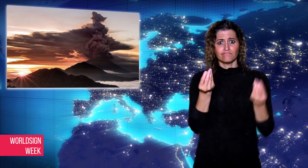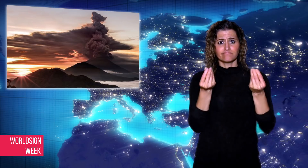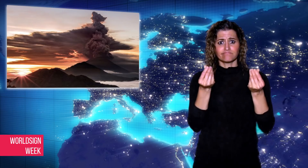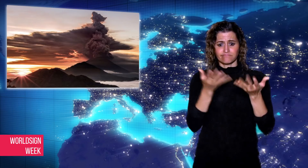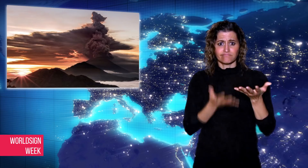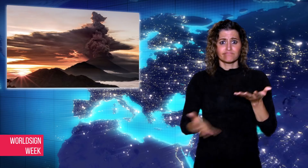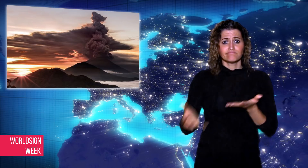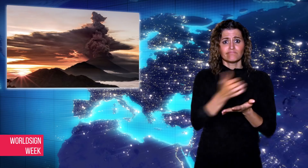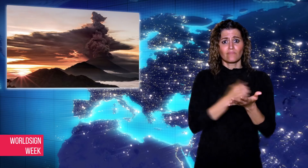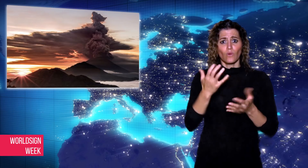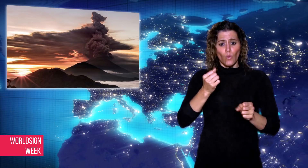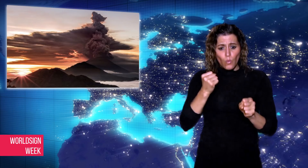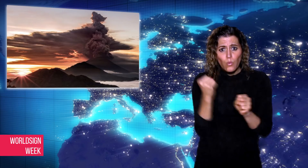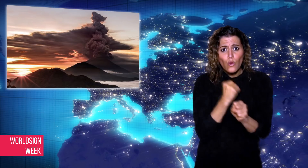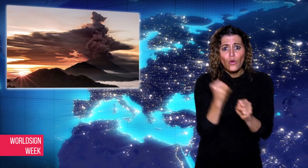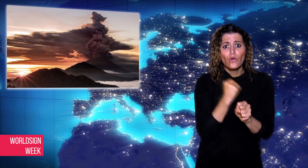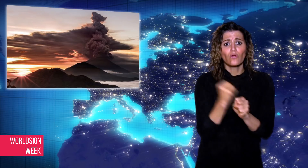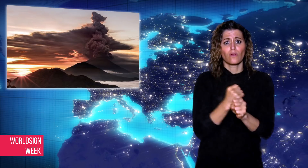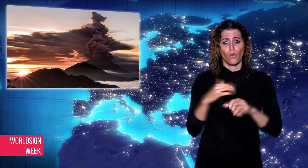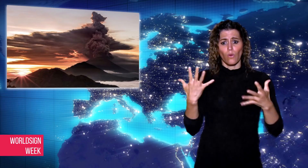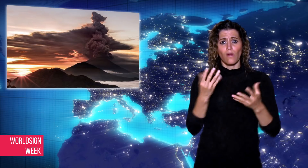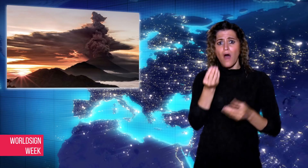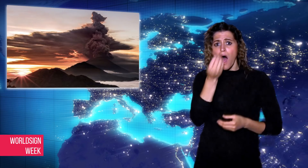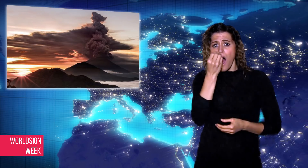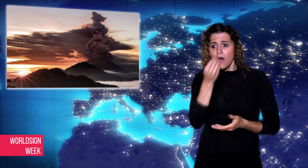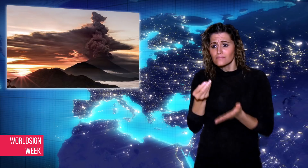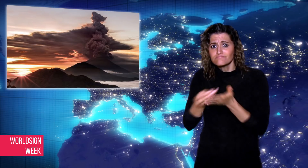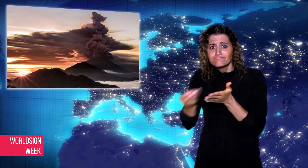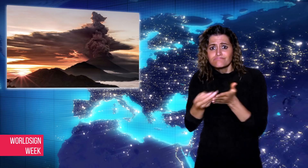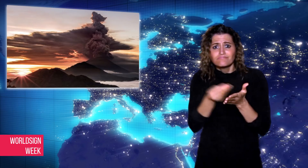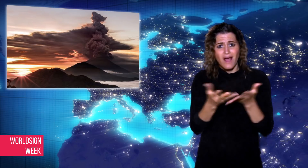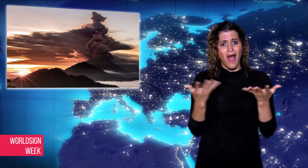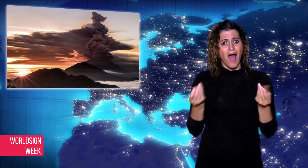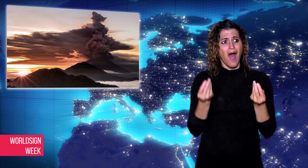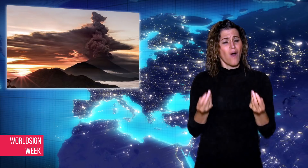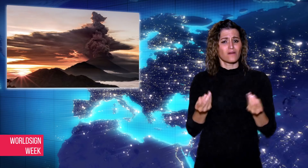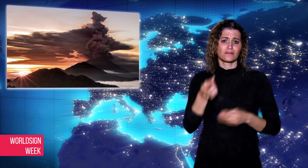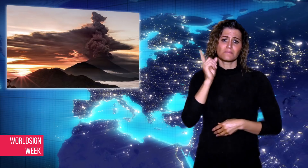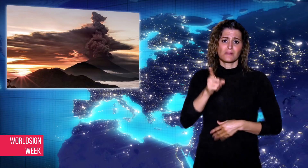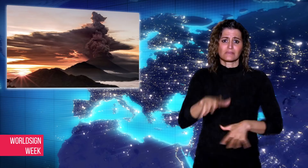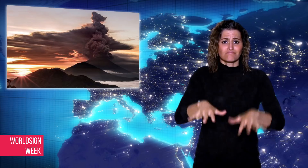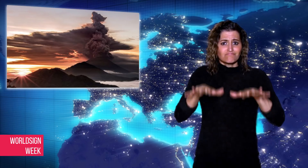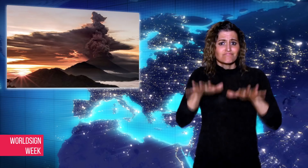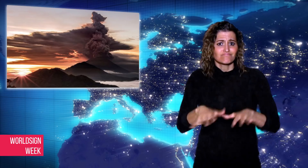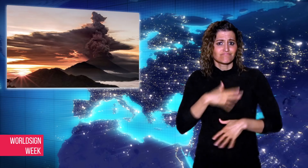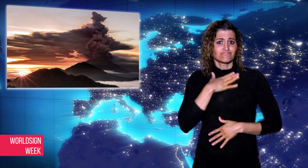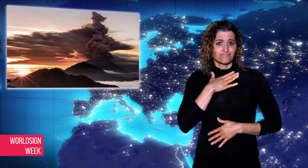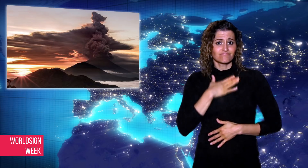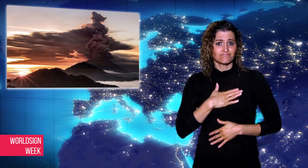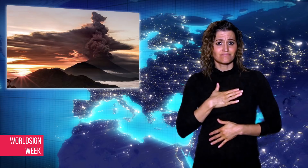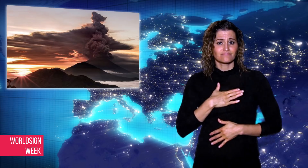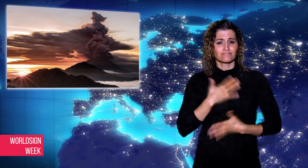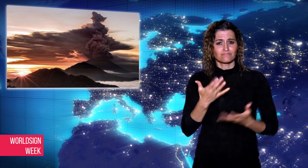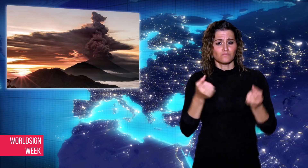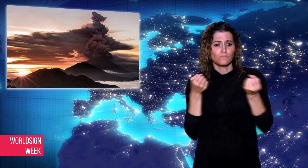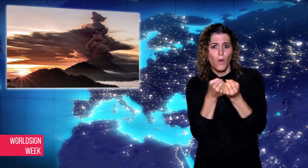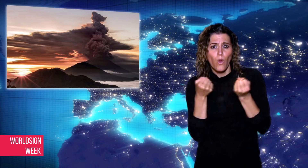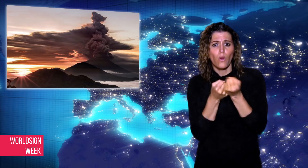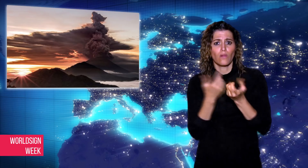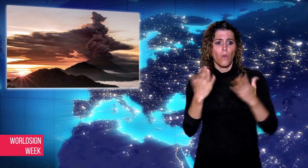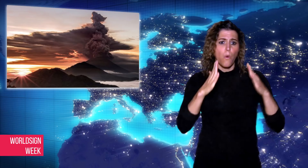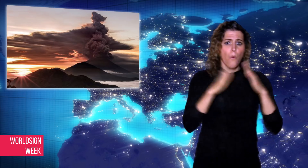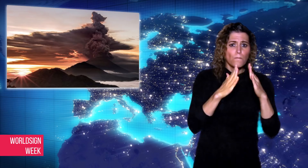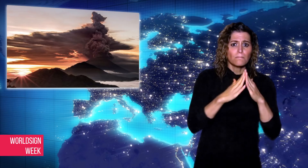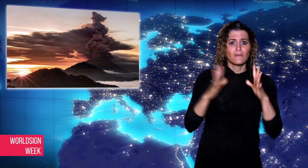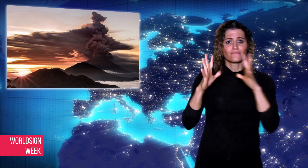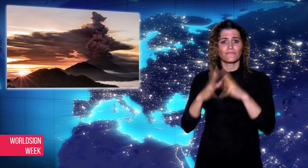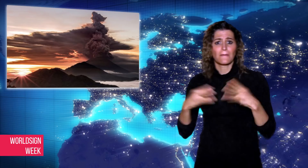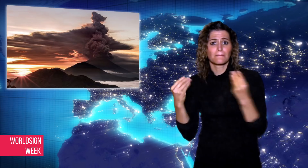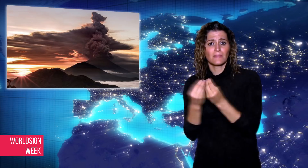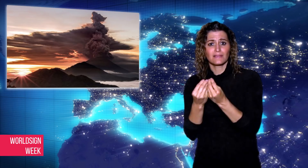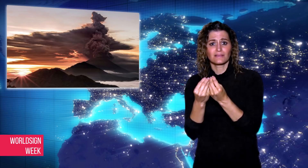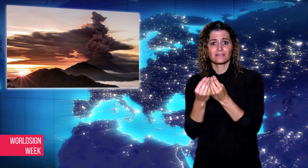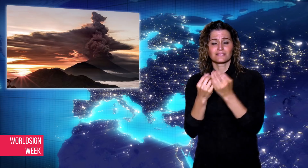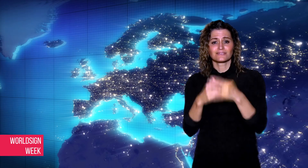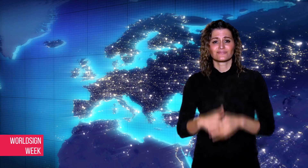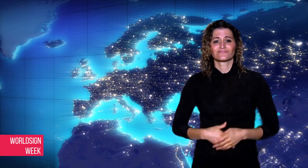themselves and families.